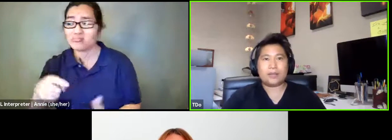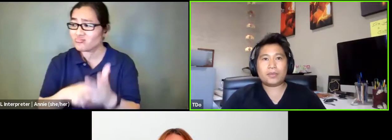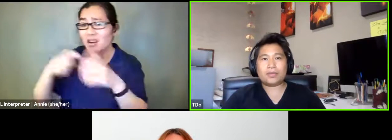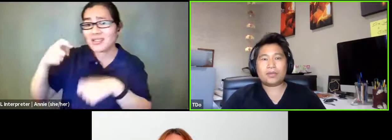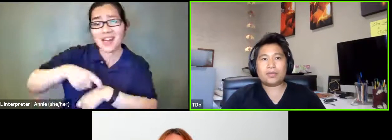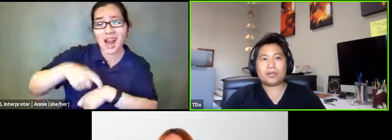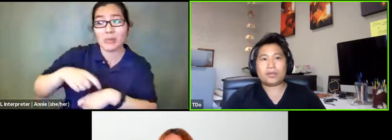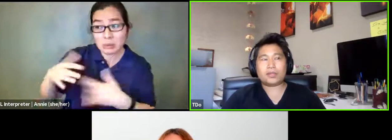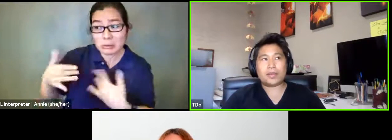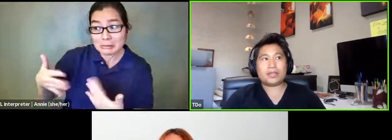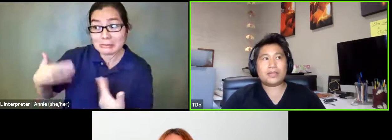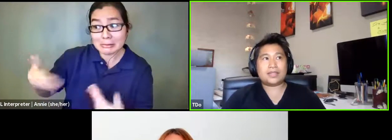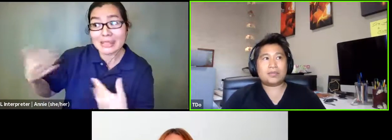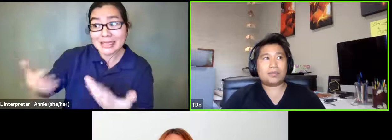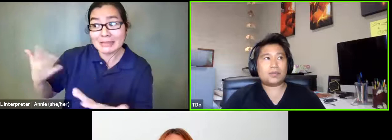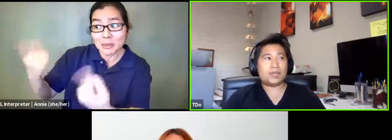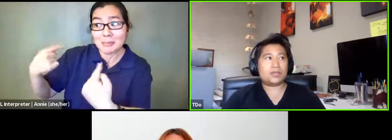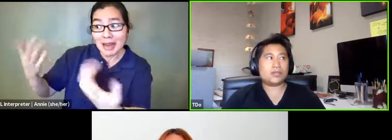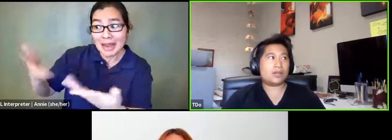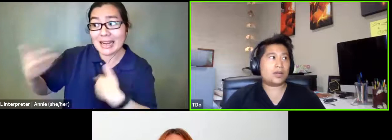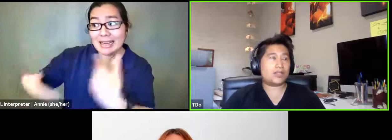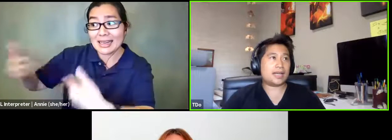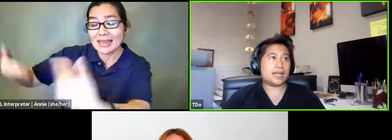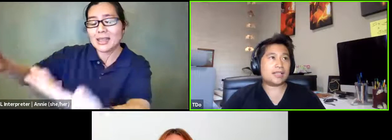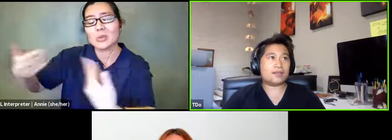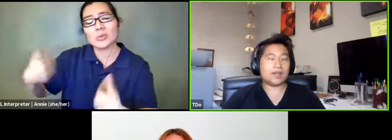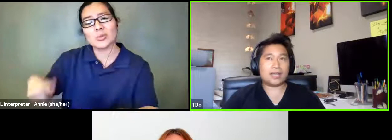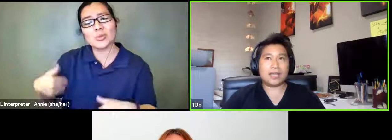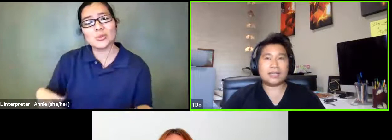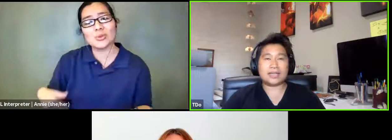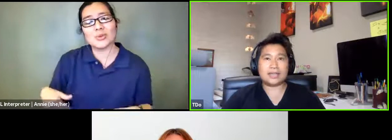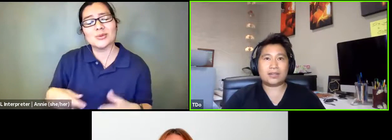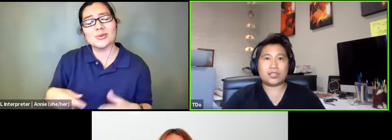From a global perspective, that’s a really interesting question. I don't have insight